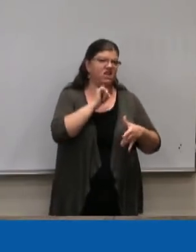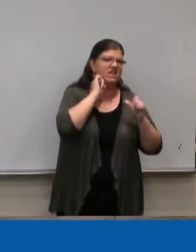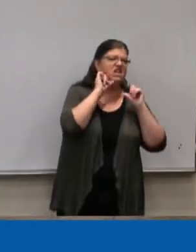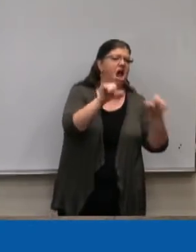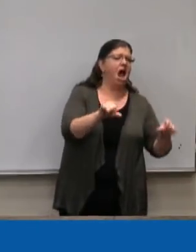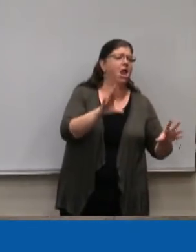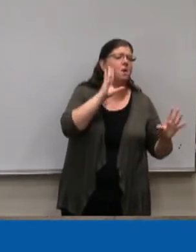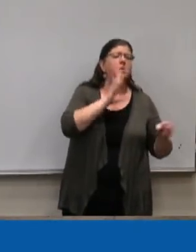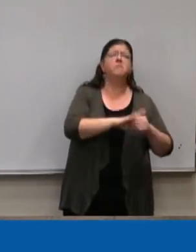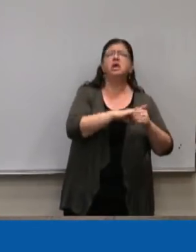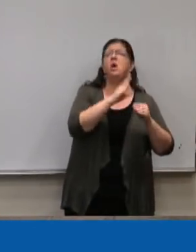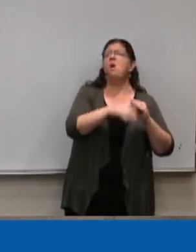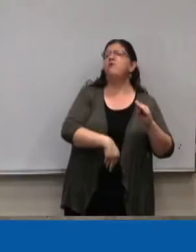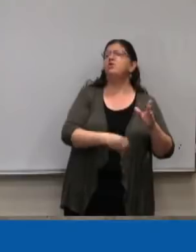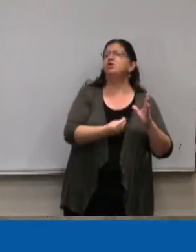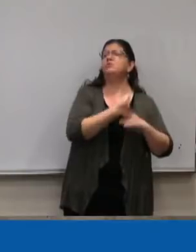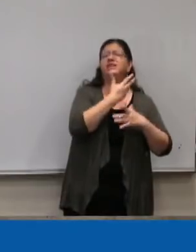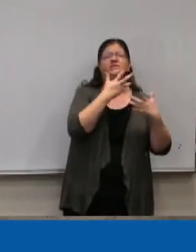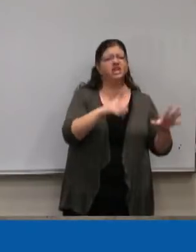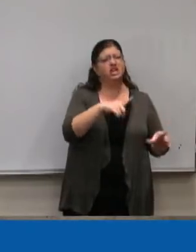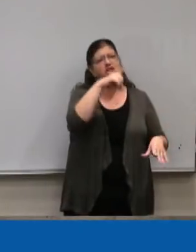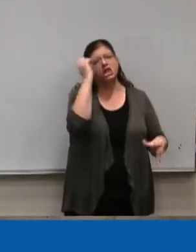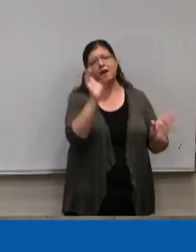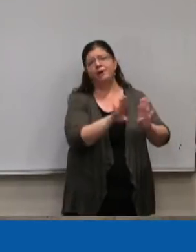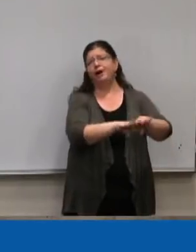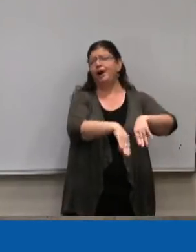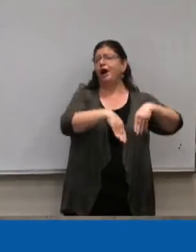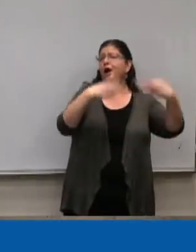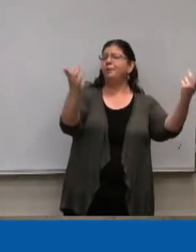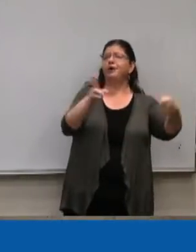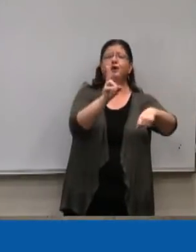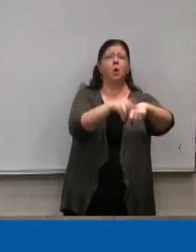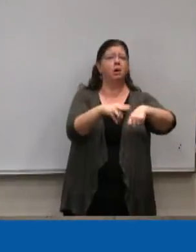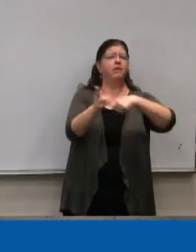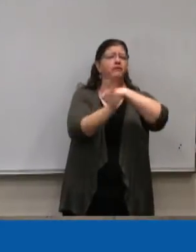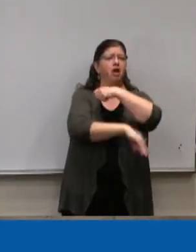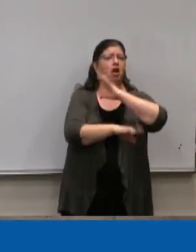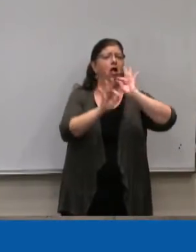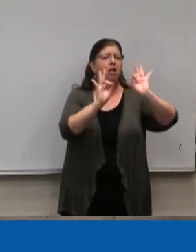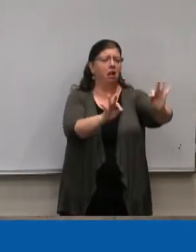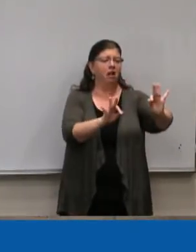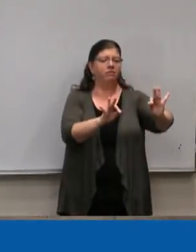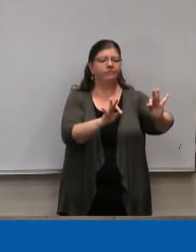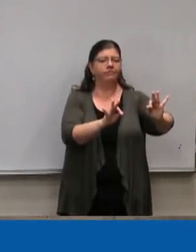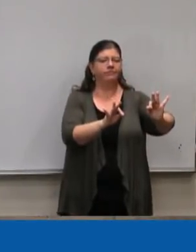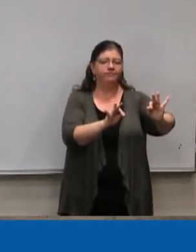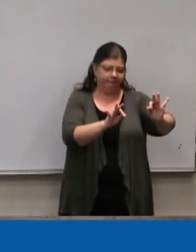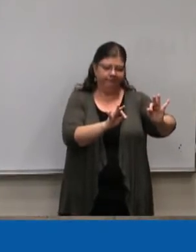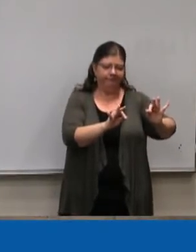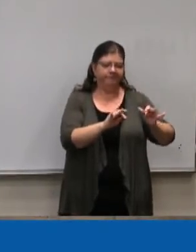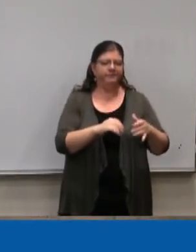over by the end of the spring and then the summer, and we?ll open as normal in the fall, everything will be back to normal.?